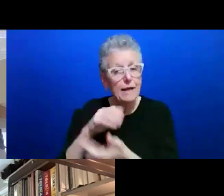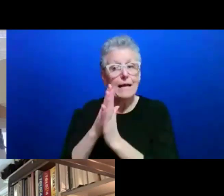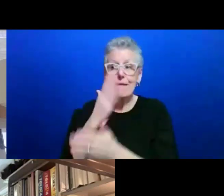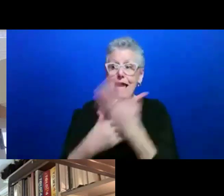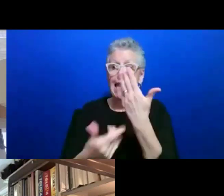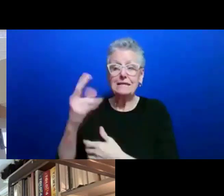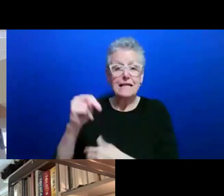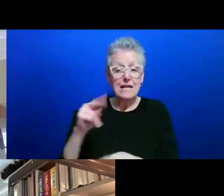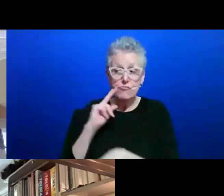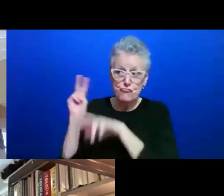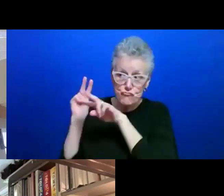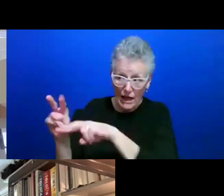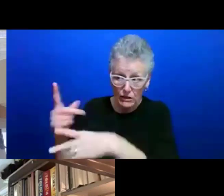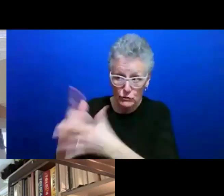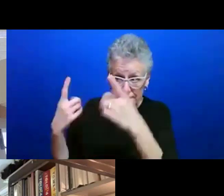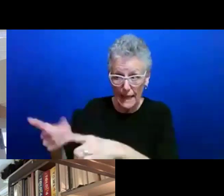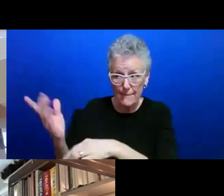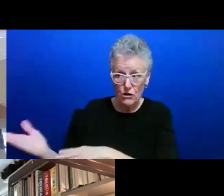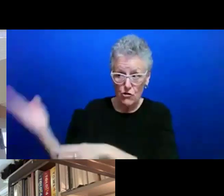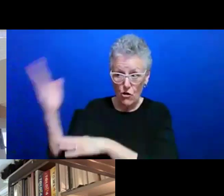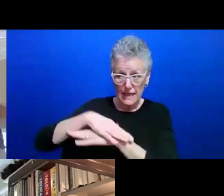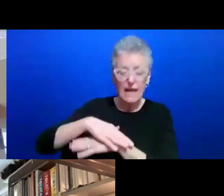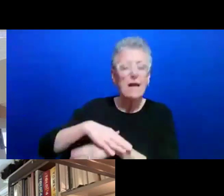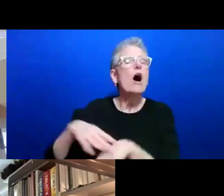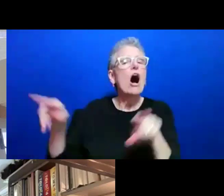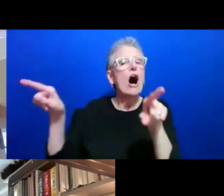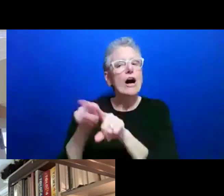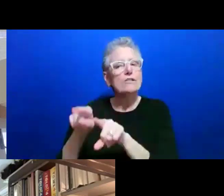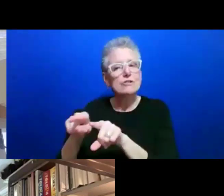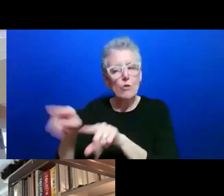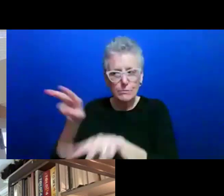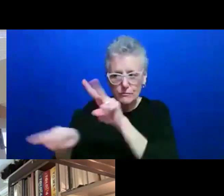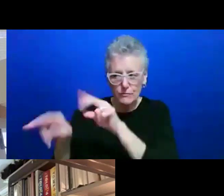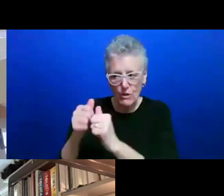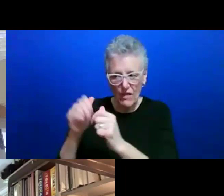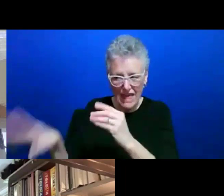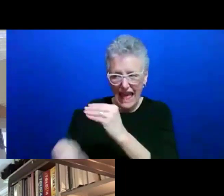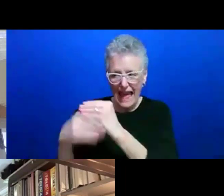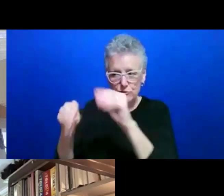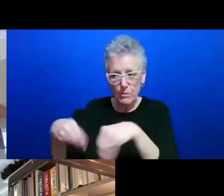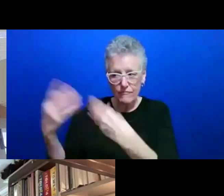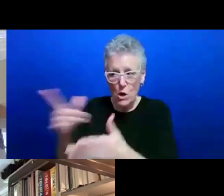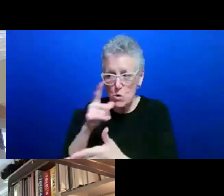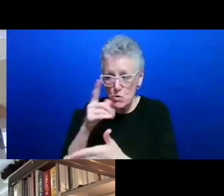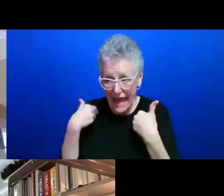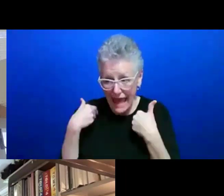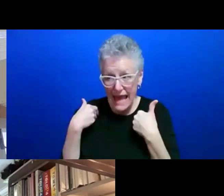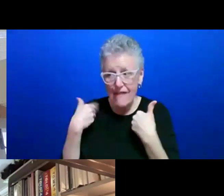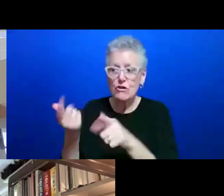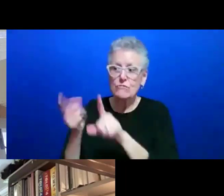happening throughout their day, but observing them also with the extra providers that they have going with them when they're with their OT, with their PT,